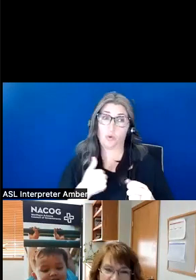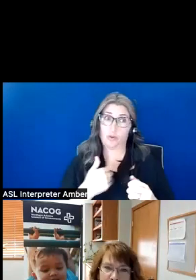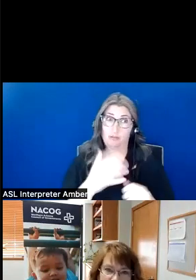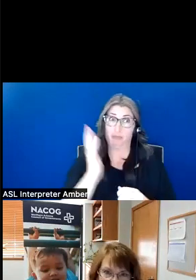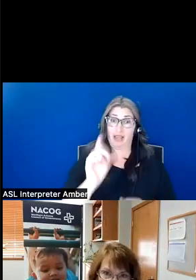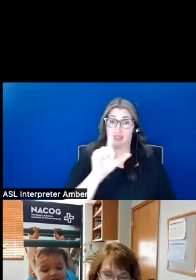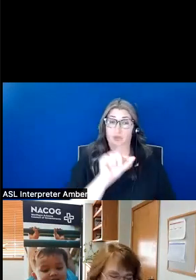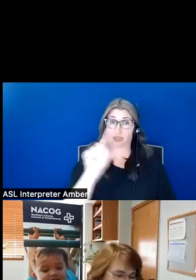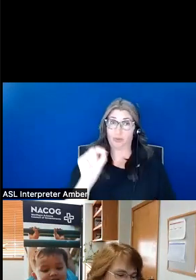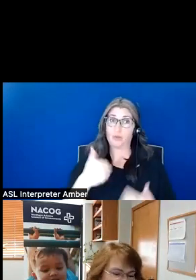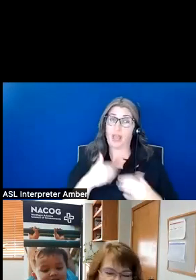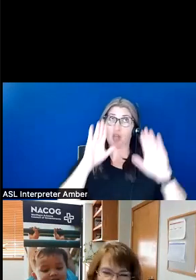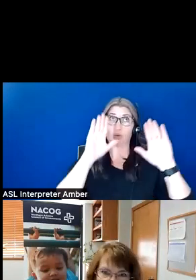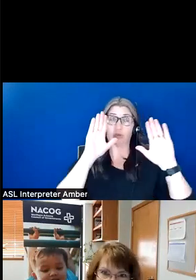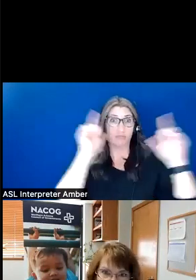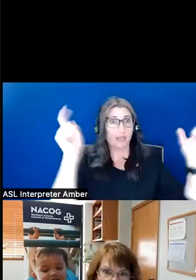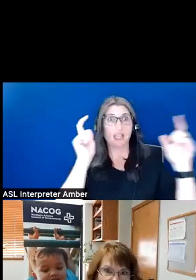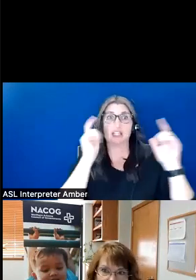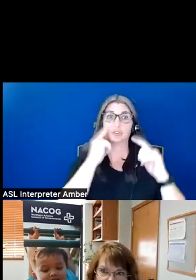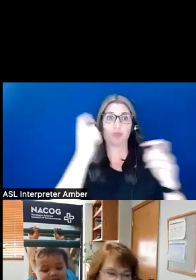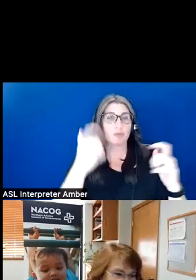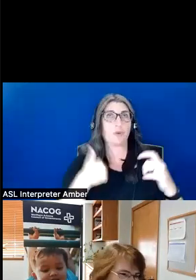We reorganized. We had new program goals and objectives.